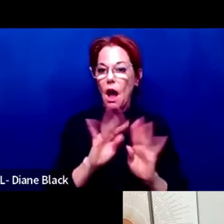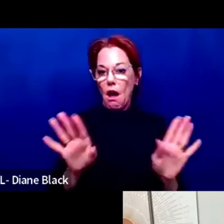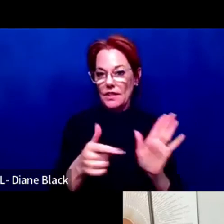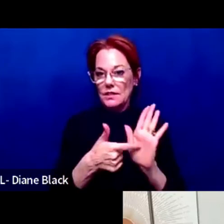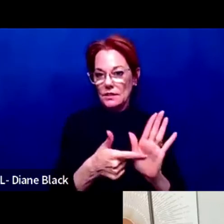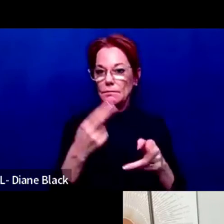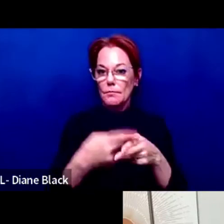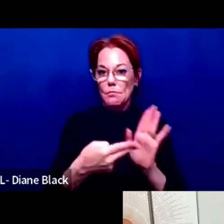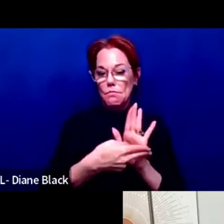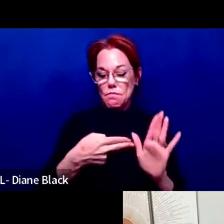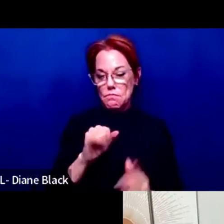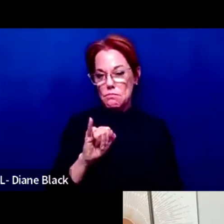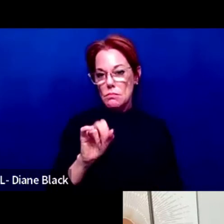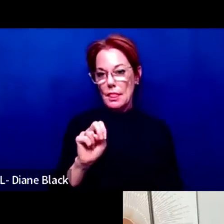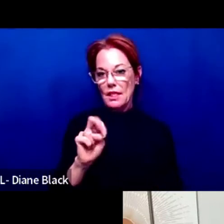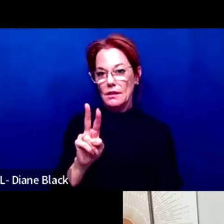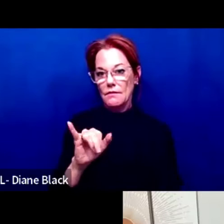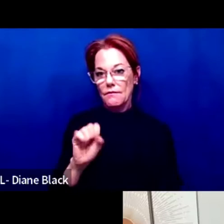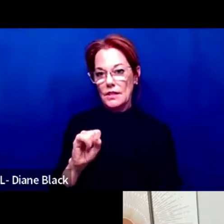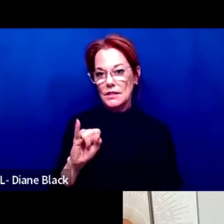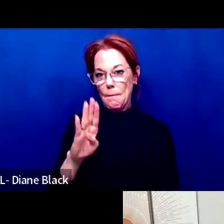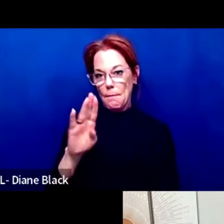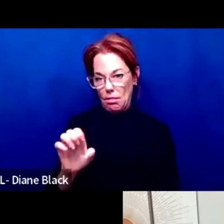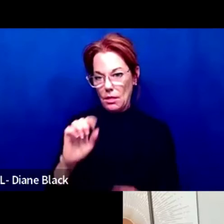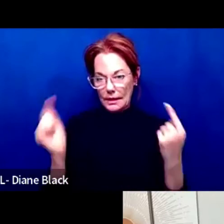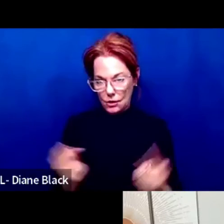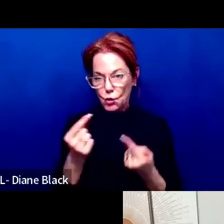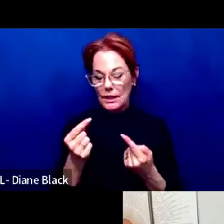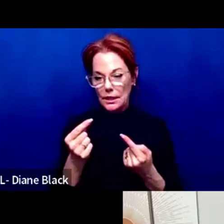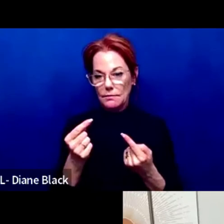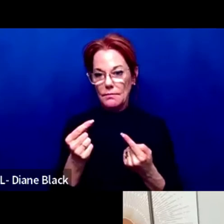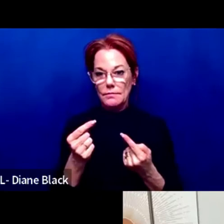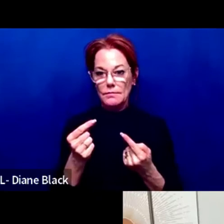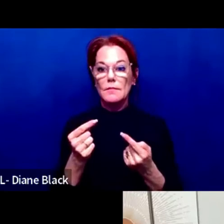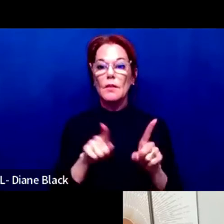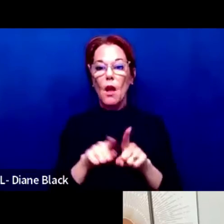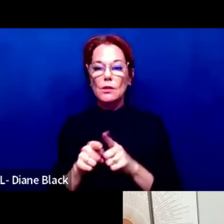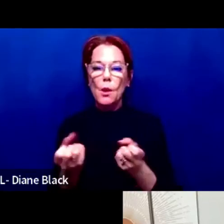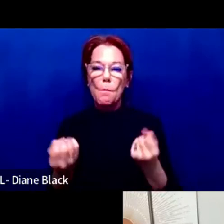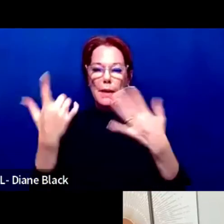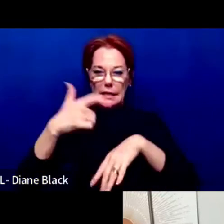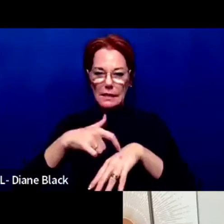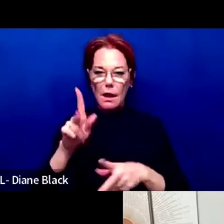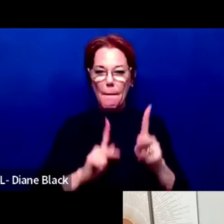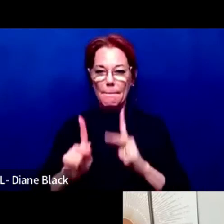injury. But it's also called the invisible injury, because so many times people who sustained